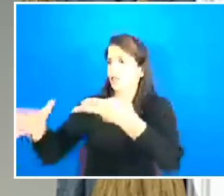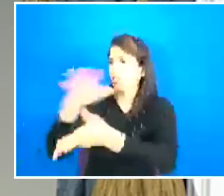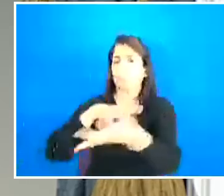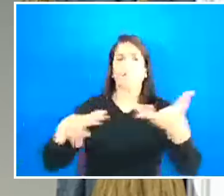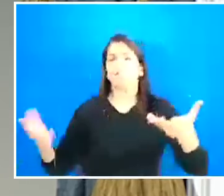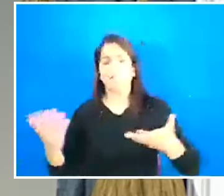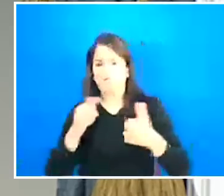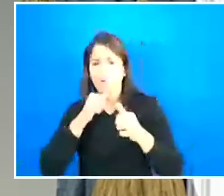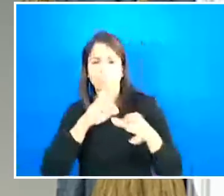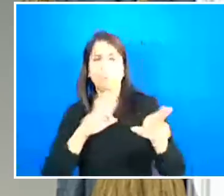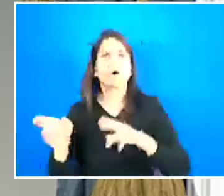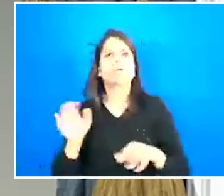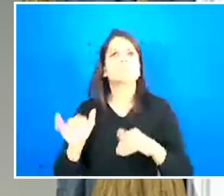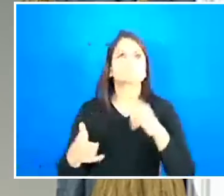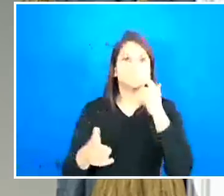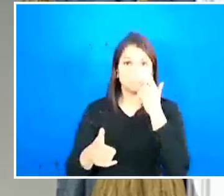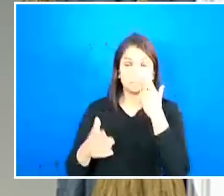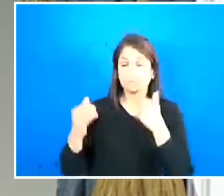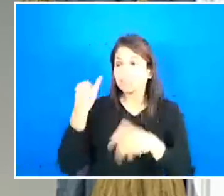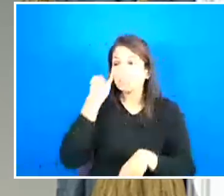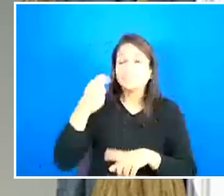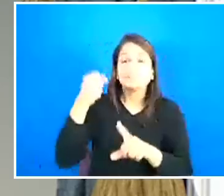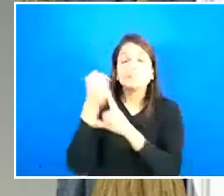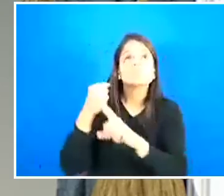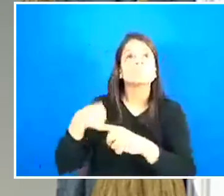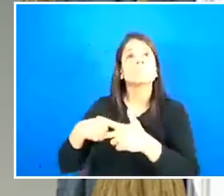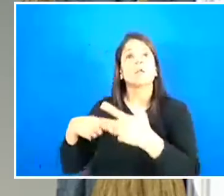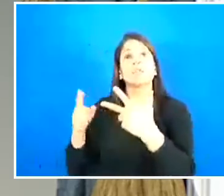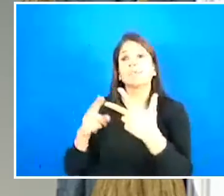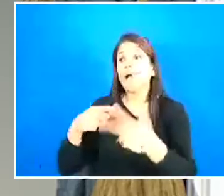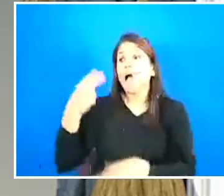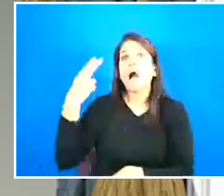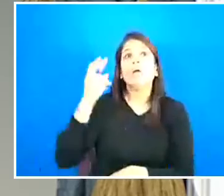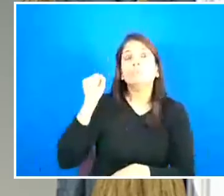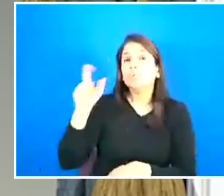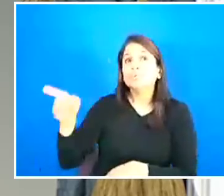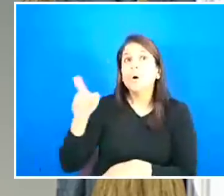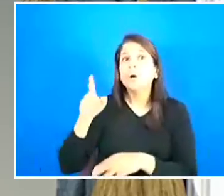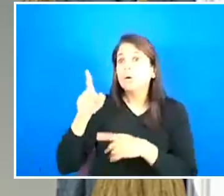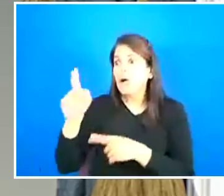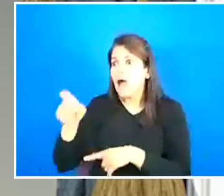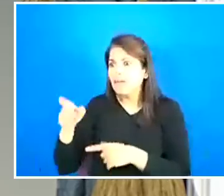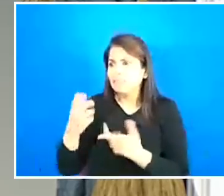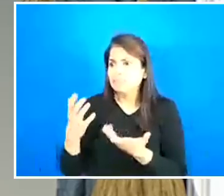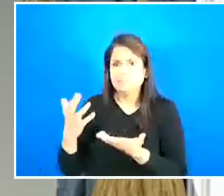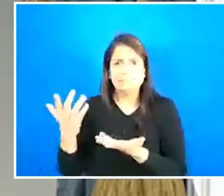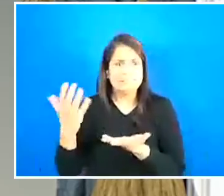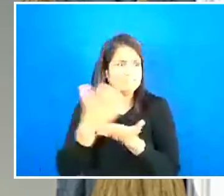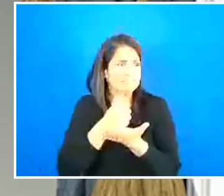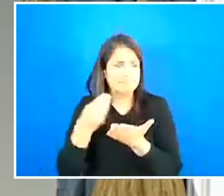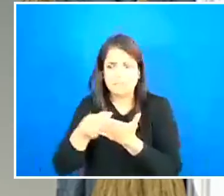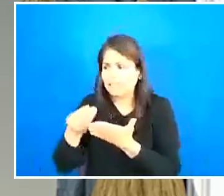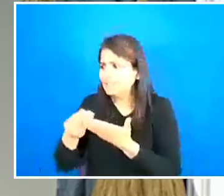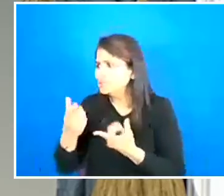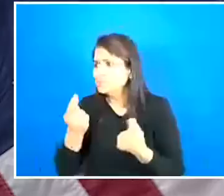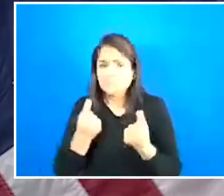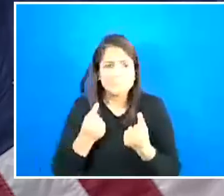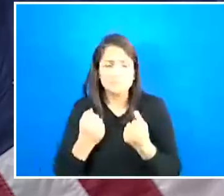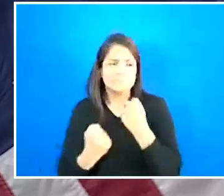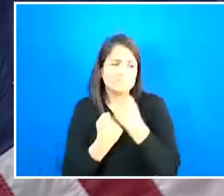SOMETHING THAT GIVES US NOT ONLY A MARKER BUT GIVES THE TEACHER THE ABILITY TO SAY, WE NEED TO DO A DEEPER DIVE